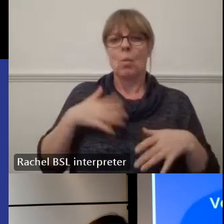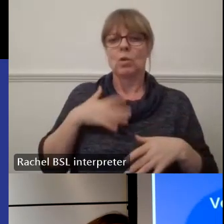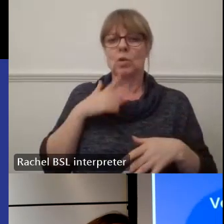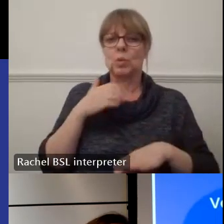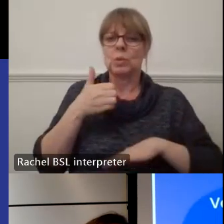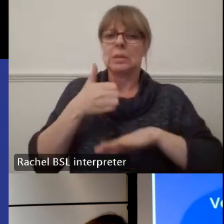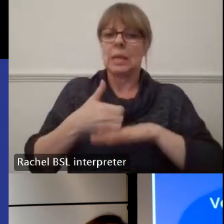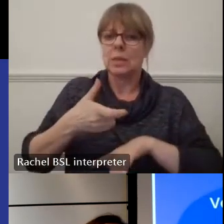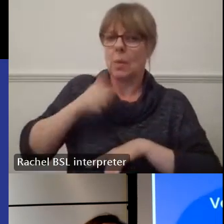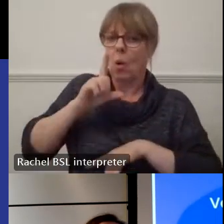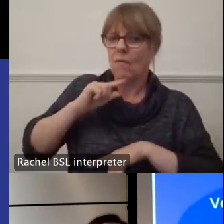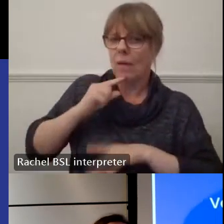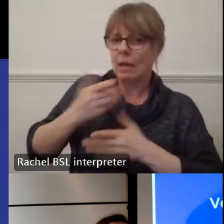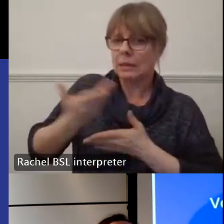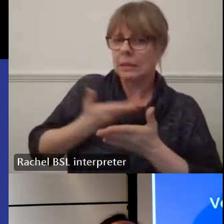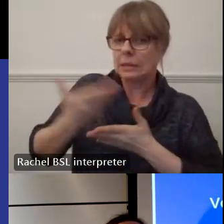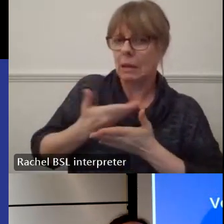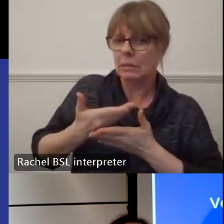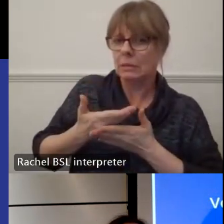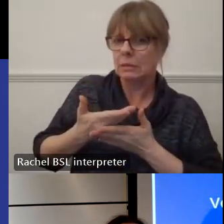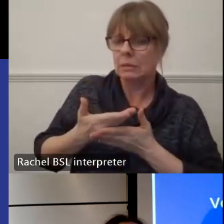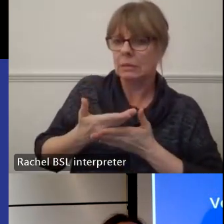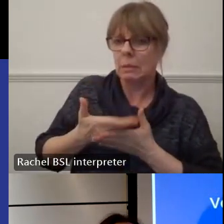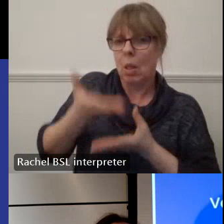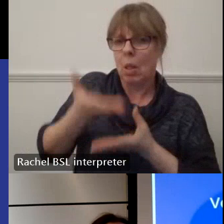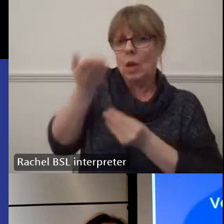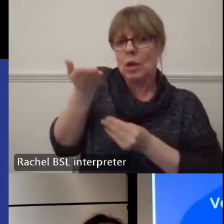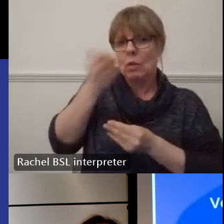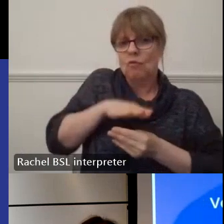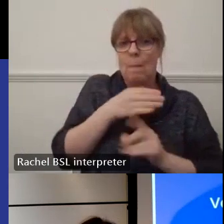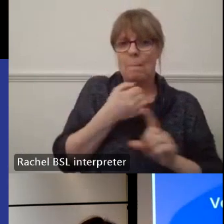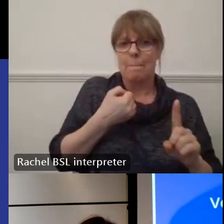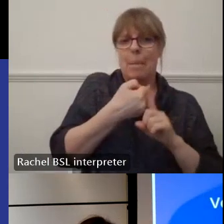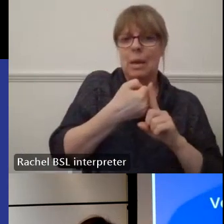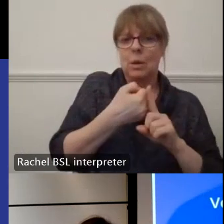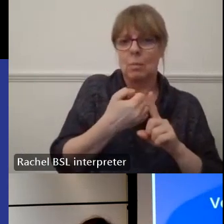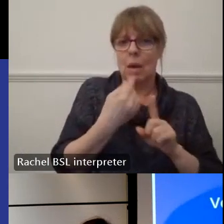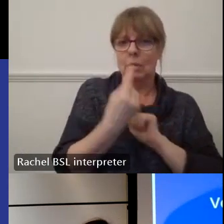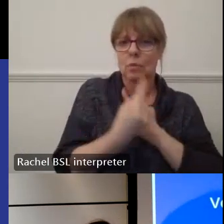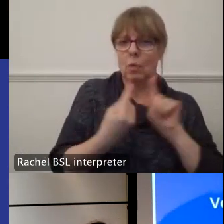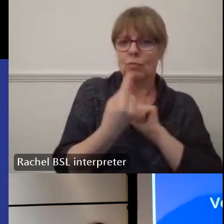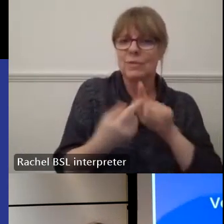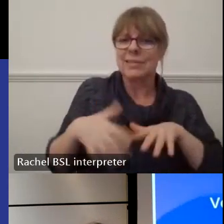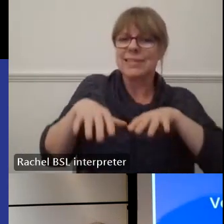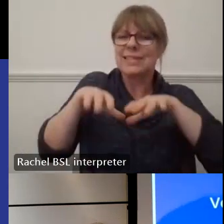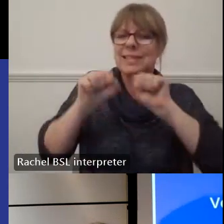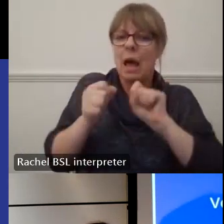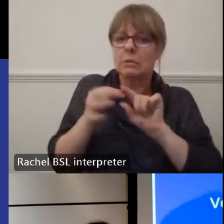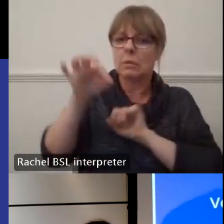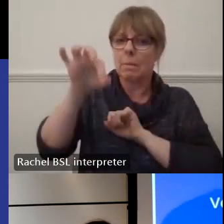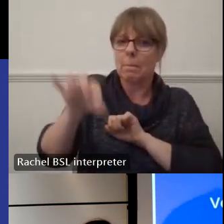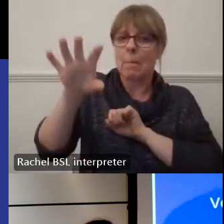a discussion with you about what we learned at the Make Your Mark conference today and start those things. You might even have a list of actions